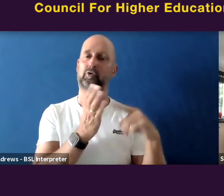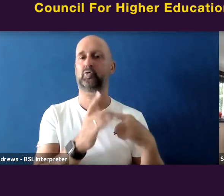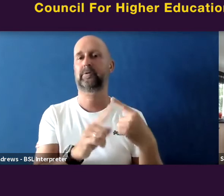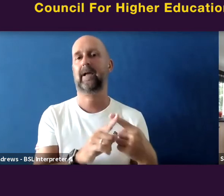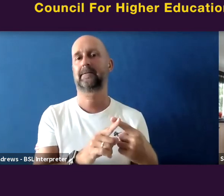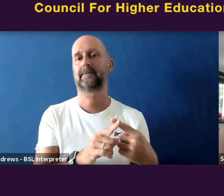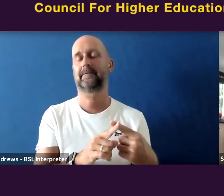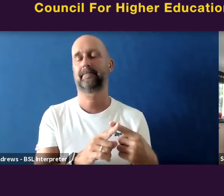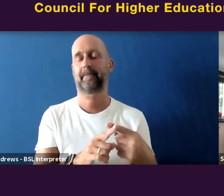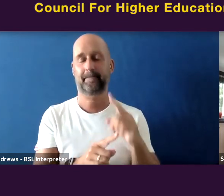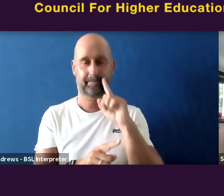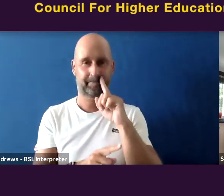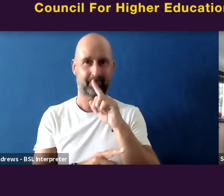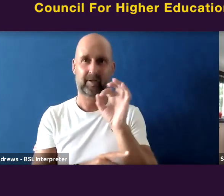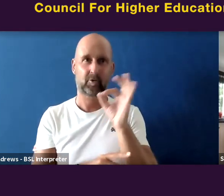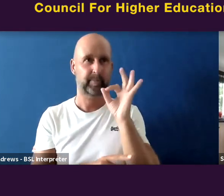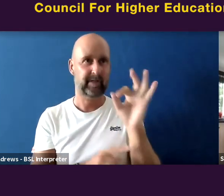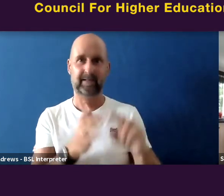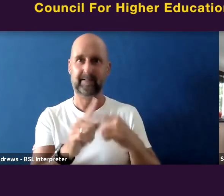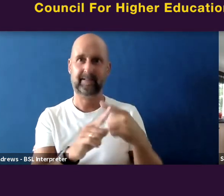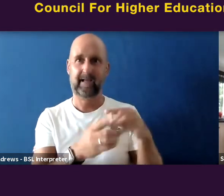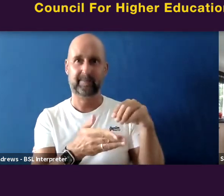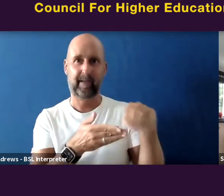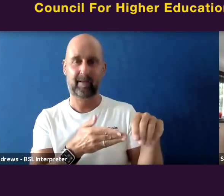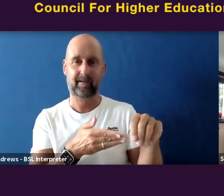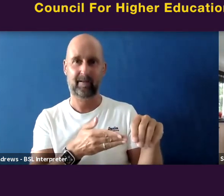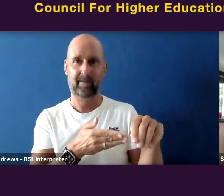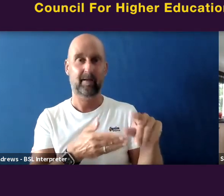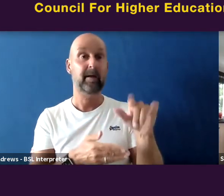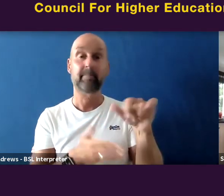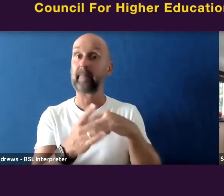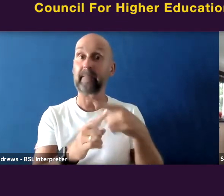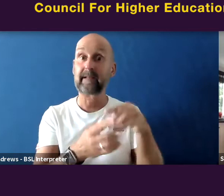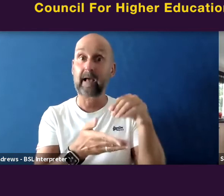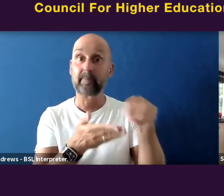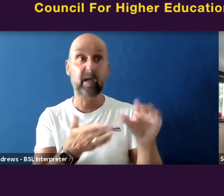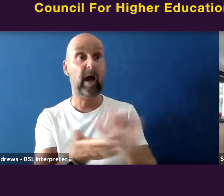But nobody's asked the taxpayer, the taxpayer may be happy with this subsidy because of